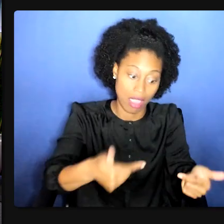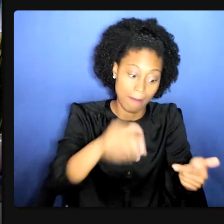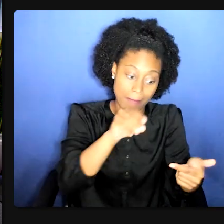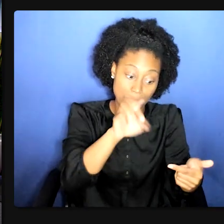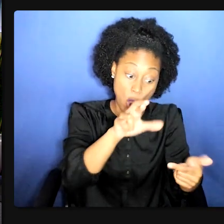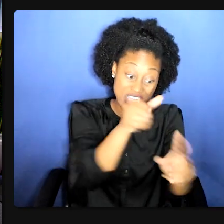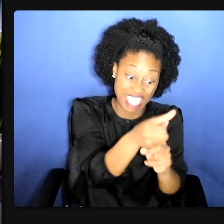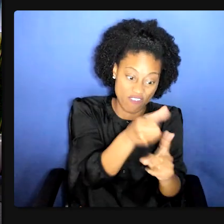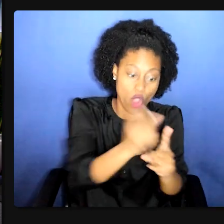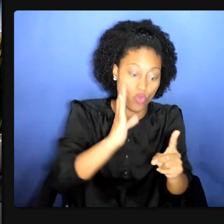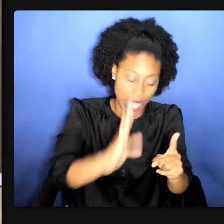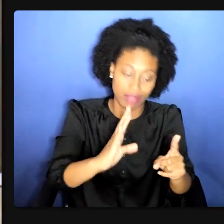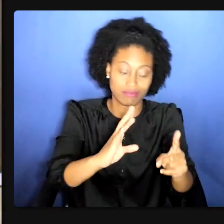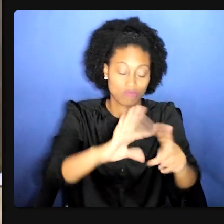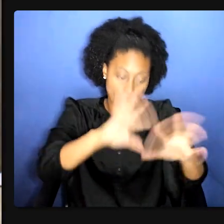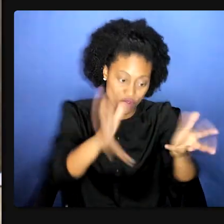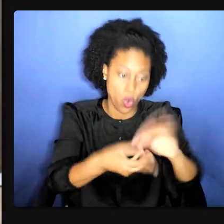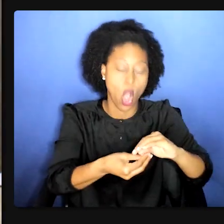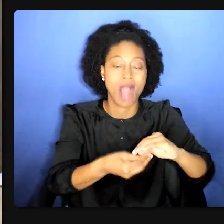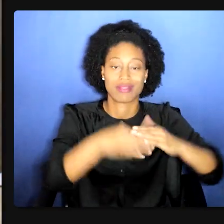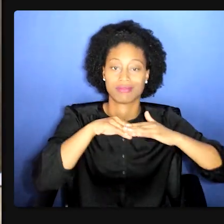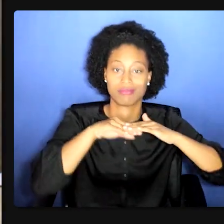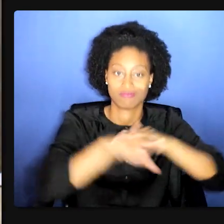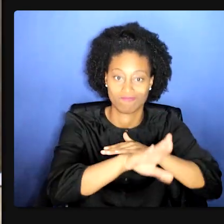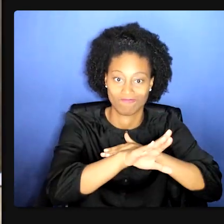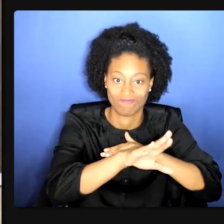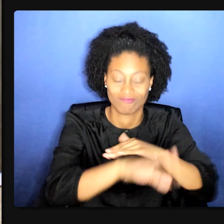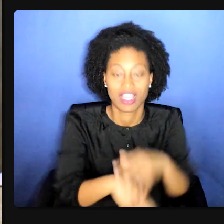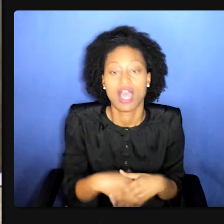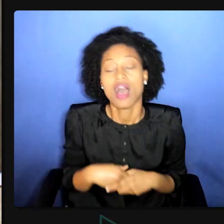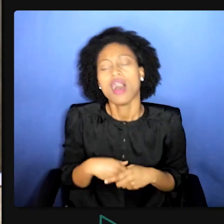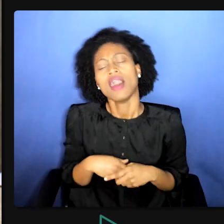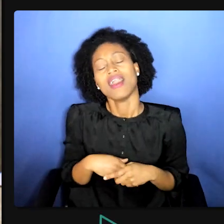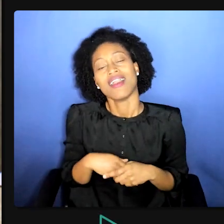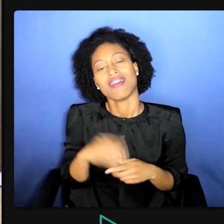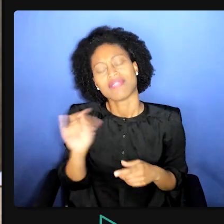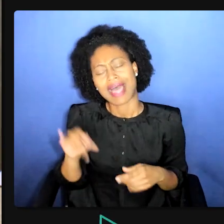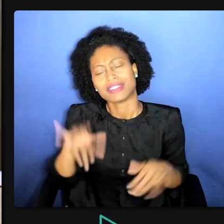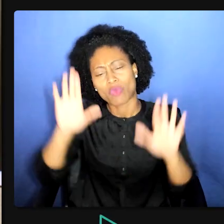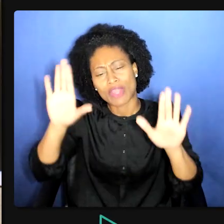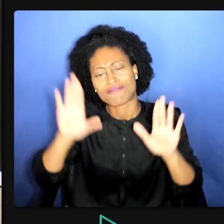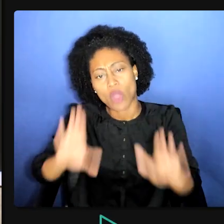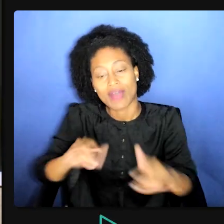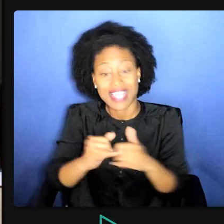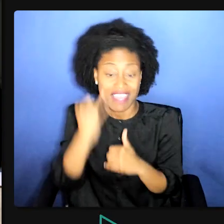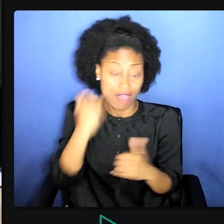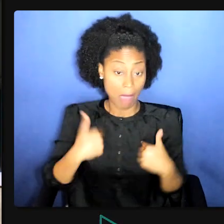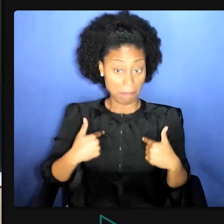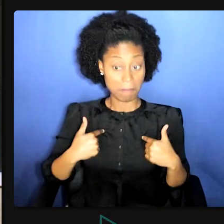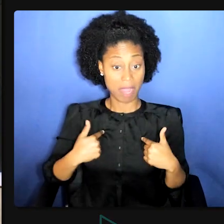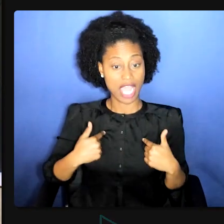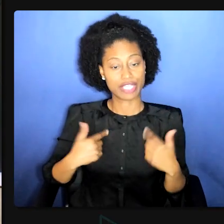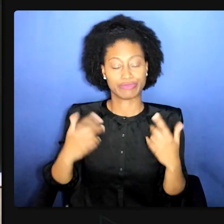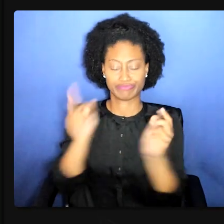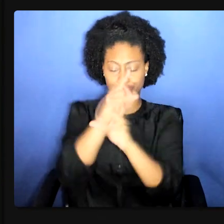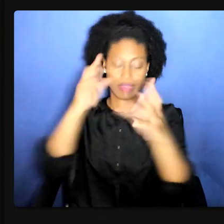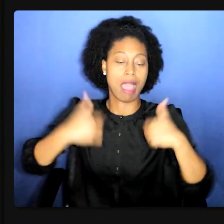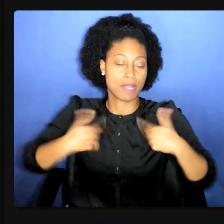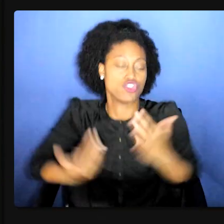that sounds wonderful now let's say i'm a new developer interested in mixed reality how do i